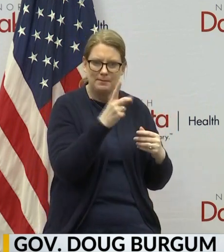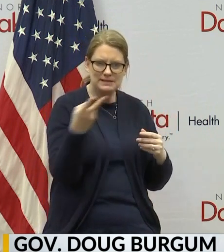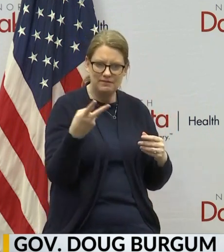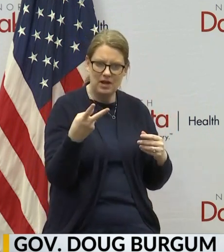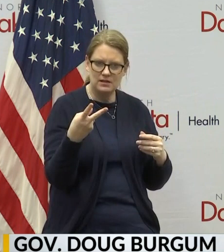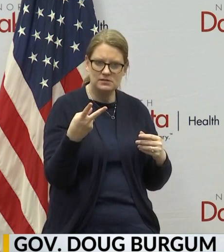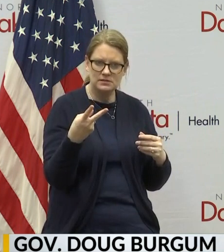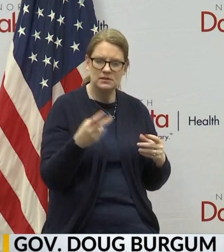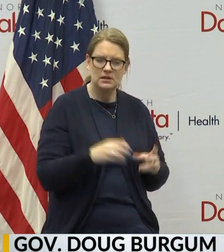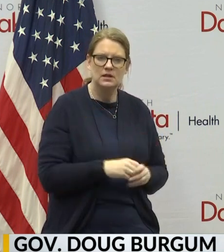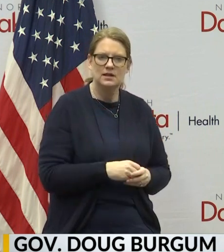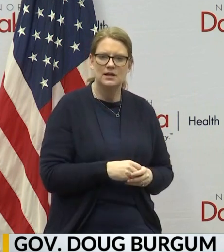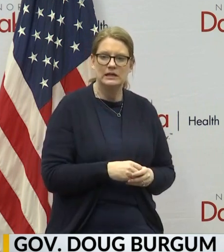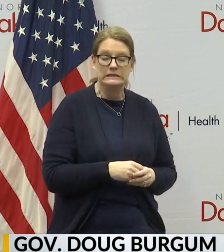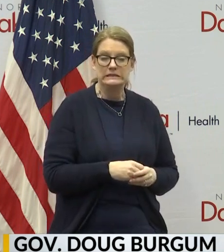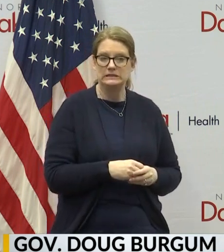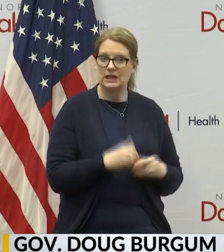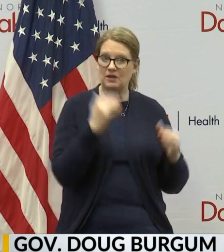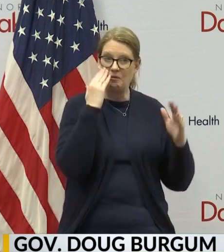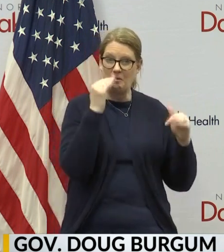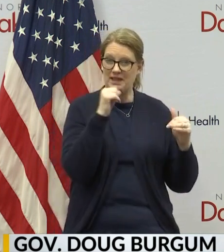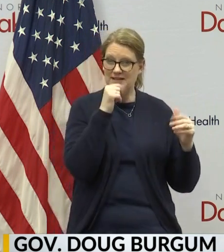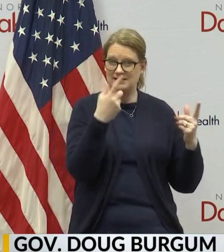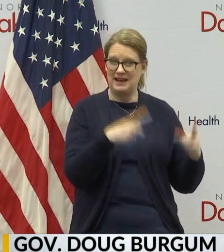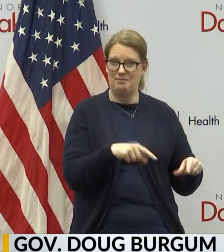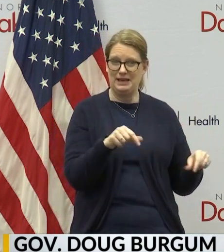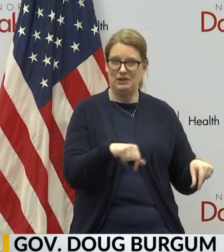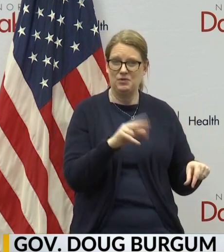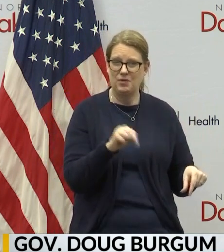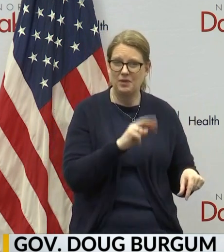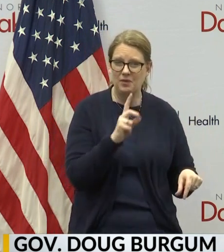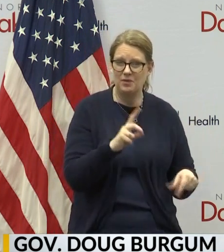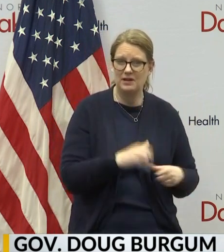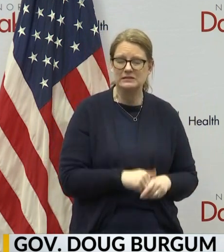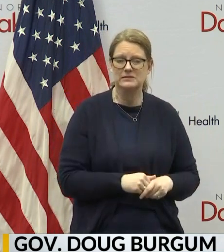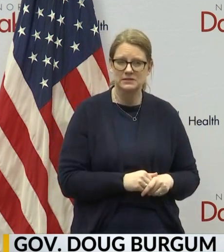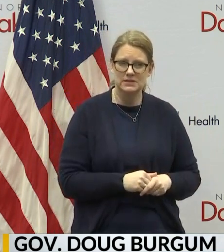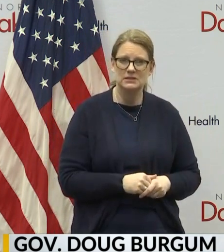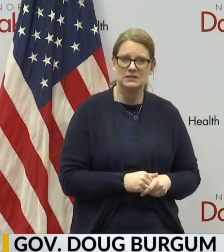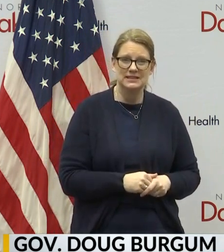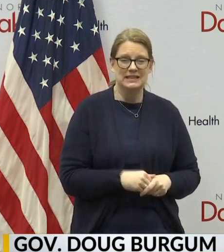IN PLACE, THERE HAS BEEN AN INCREASE IN CALLS RELATED TO DOMESTIC VIOLENCE AND, AGAIN, I